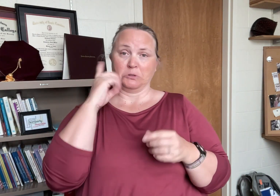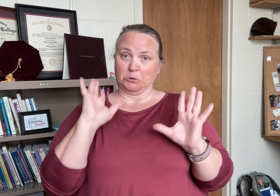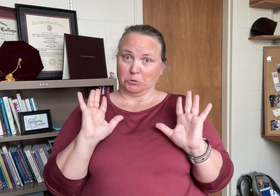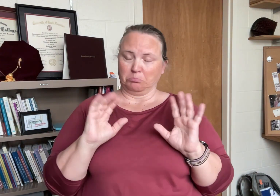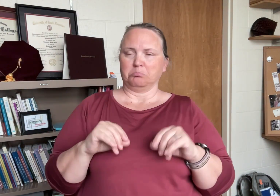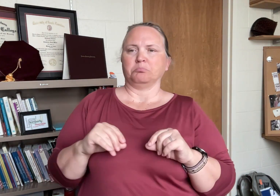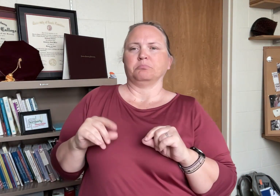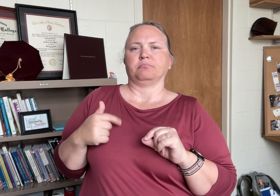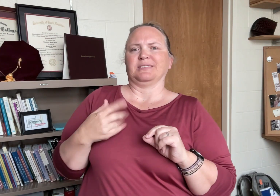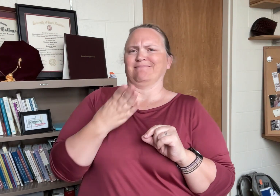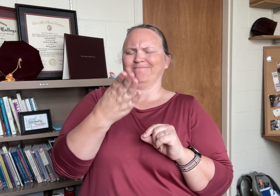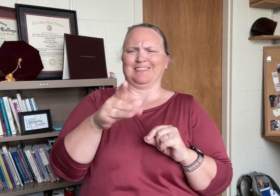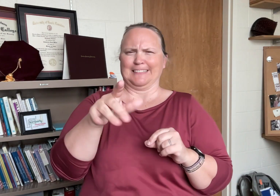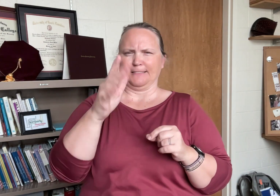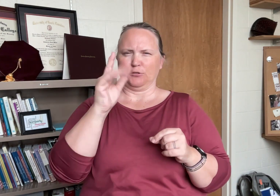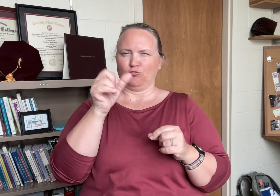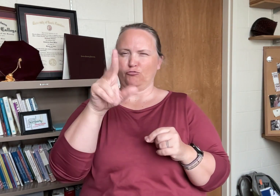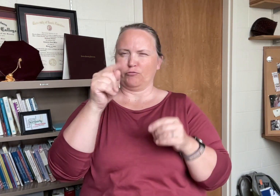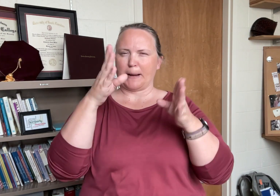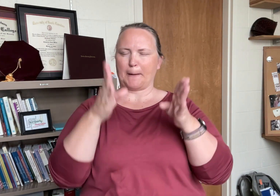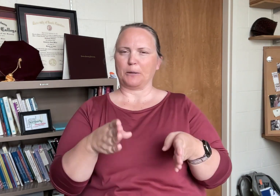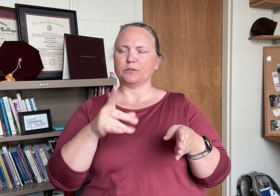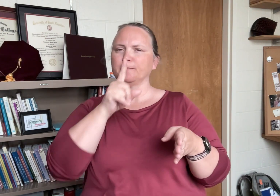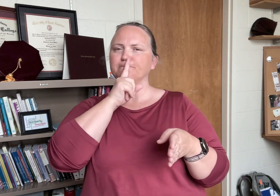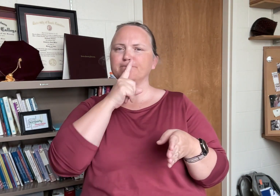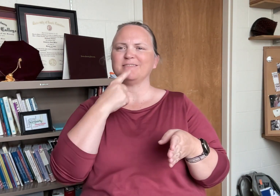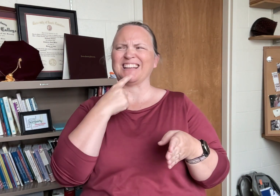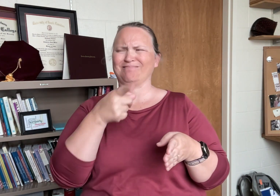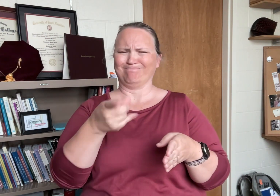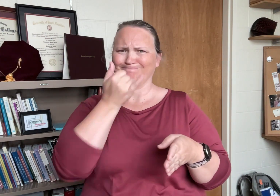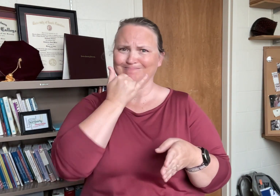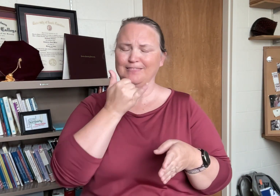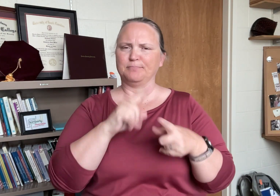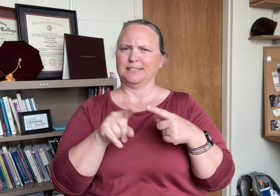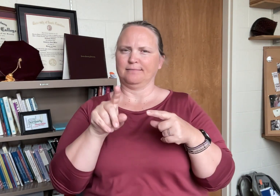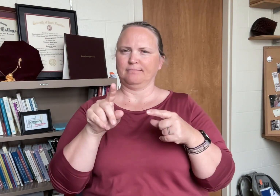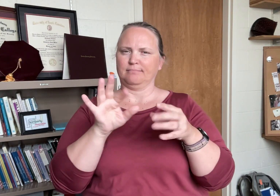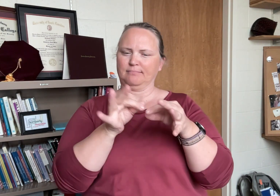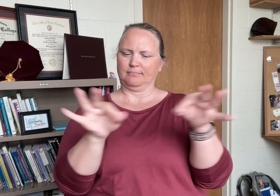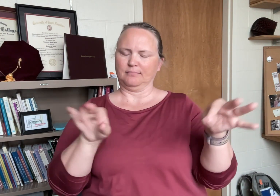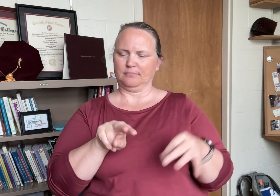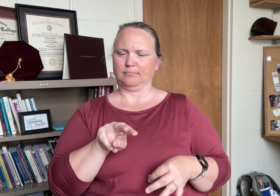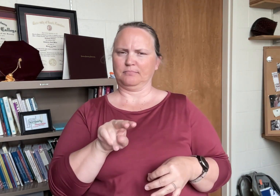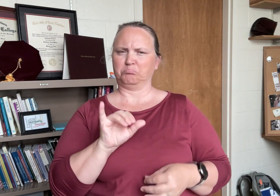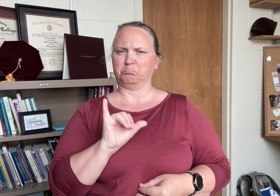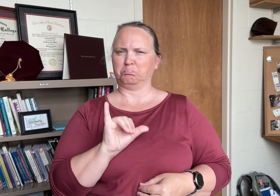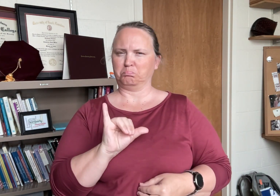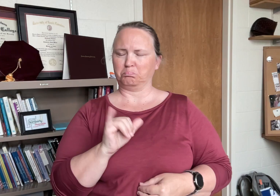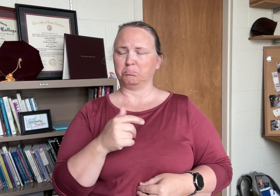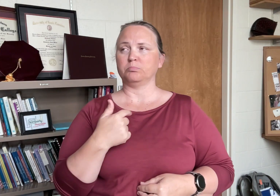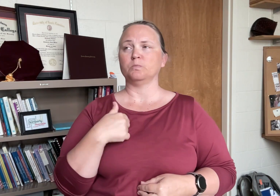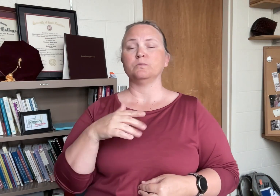But then when I got that response back from the grant person, they didn't say, this is wrong, but it made me wonder if maybe I was doing something a little